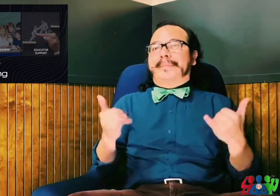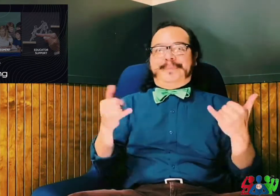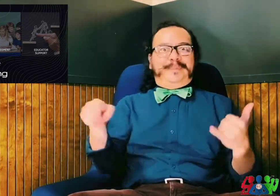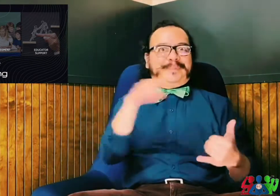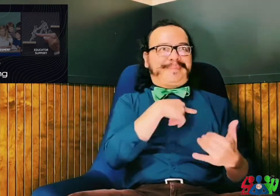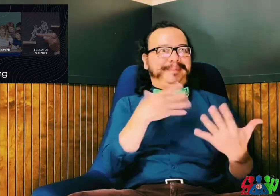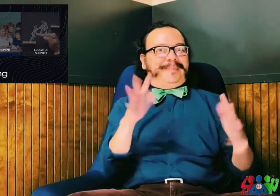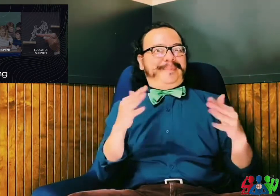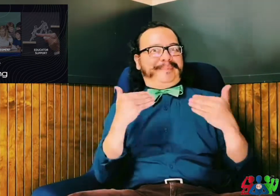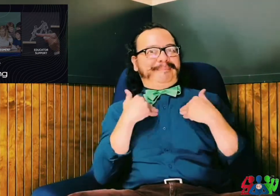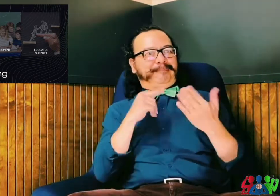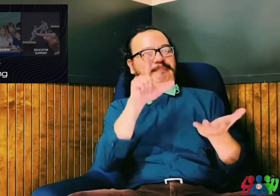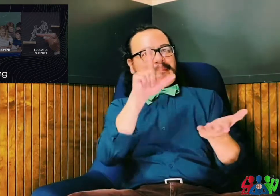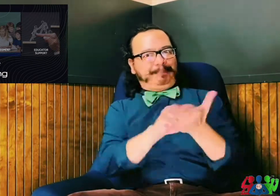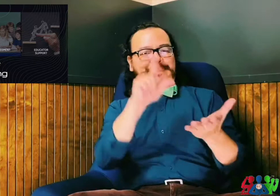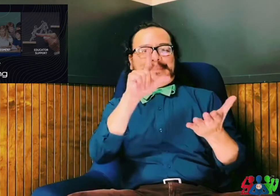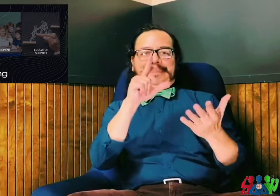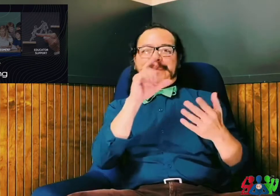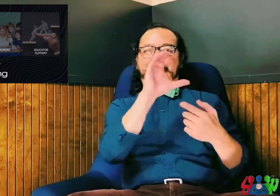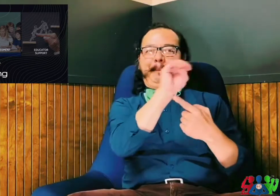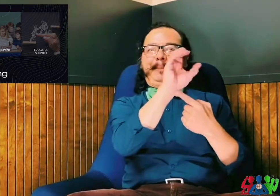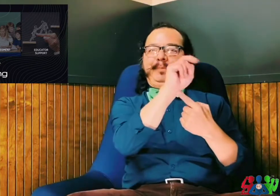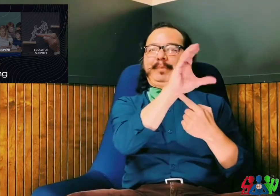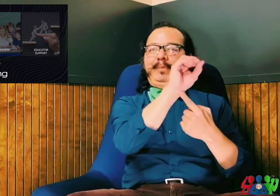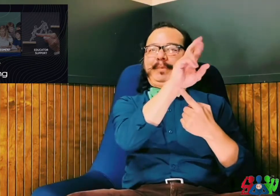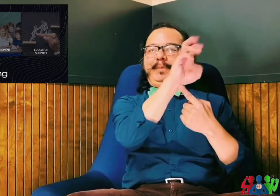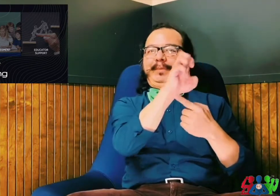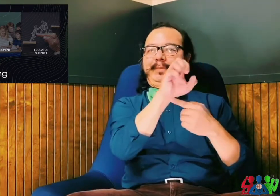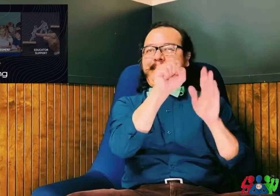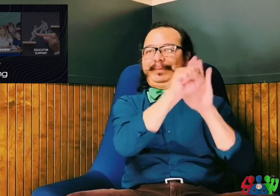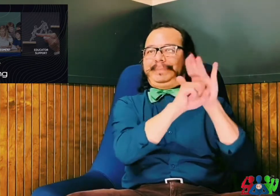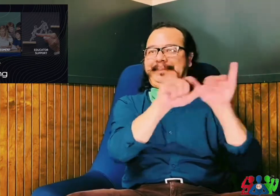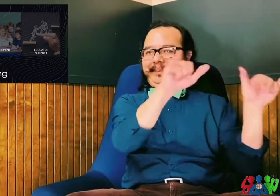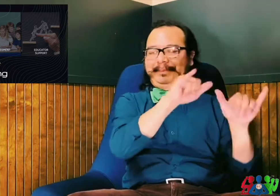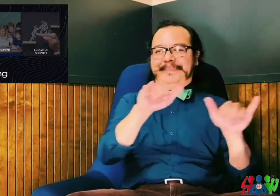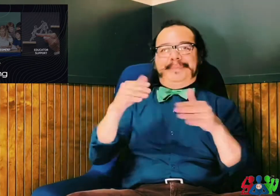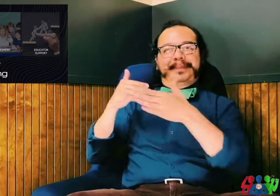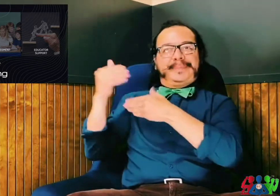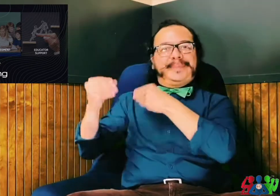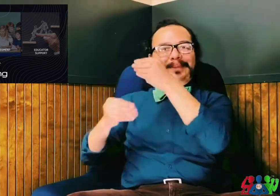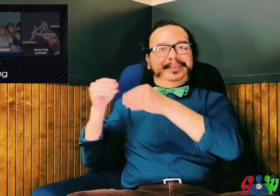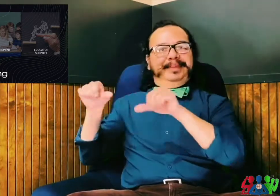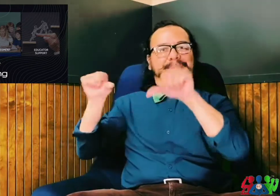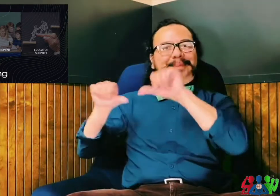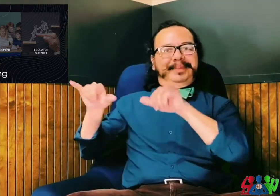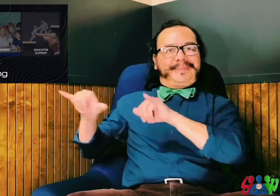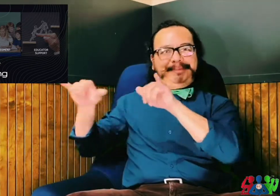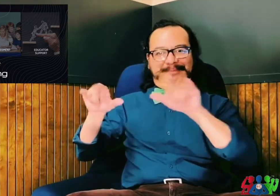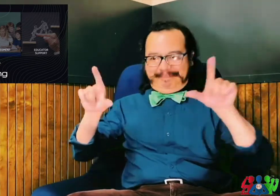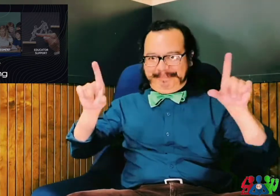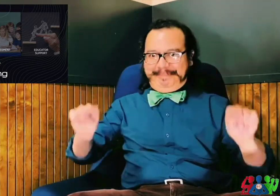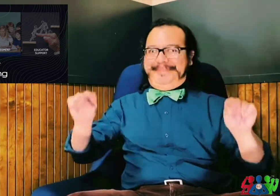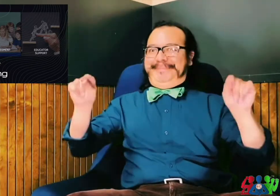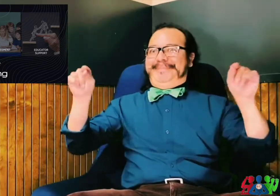While we have both published CCSSM and the NGSS,